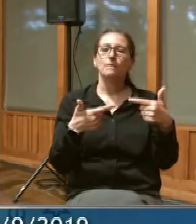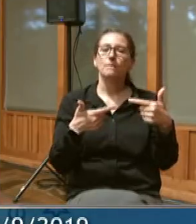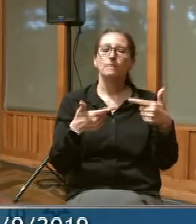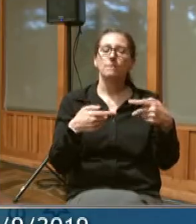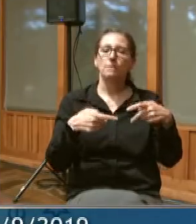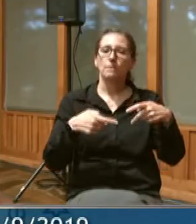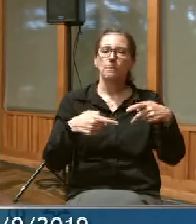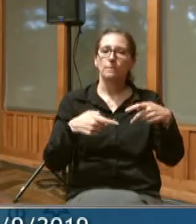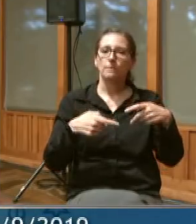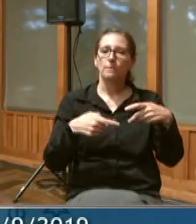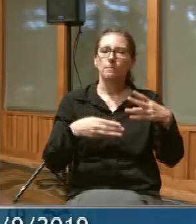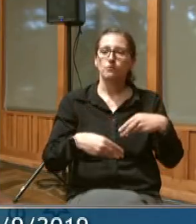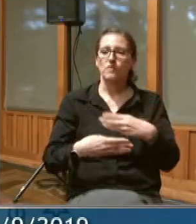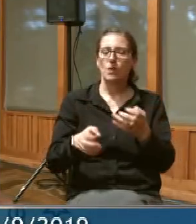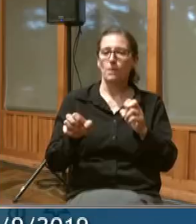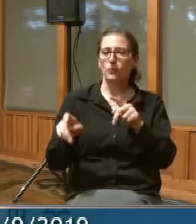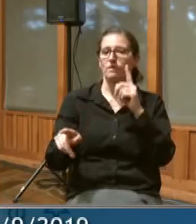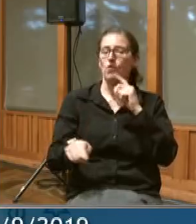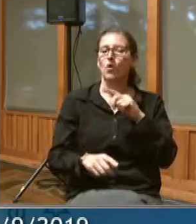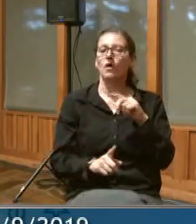SUPPORTING ECONOMIC OPPORTUNITY PROGRAM AND FUNDING PROGRAMS